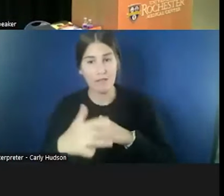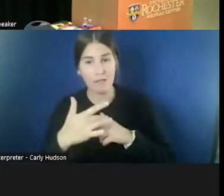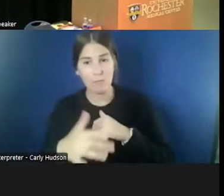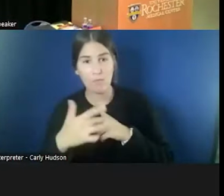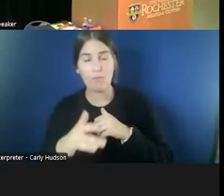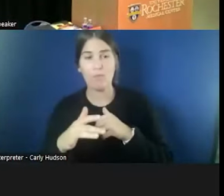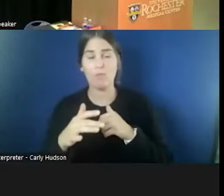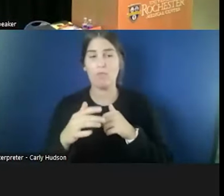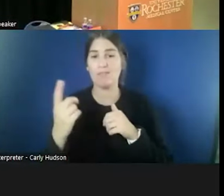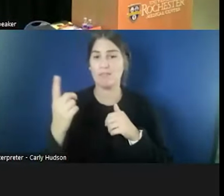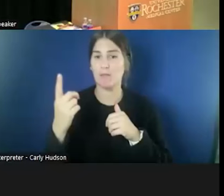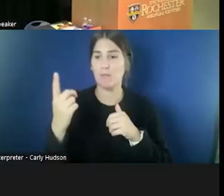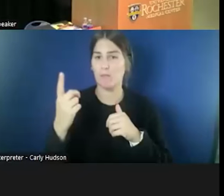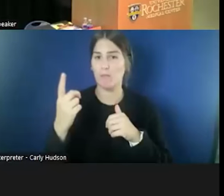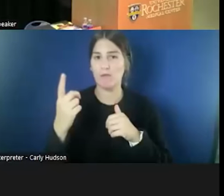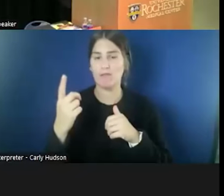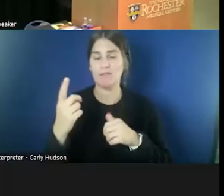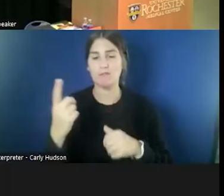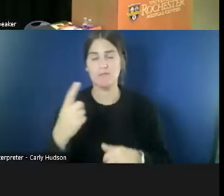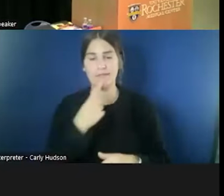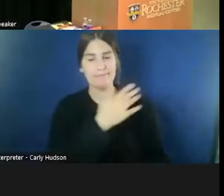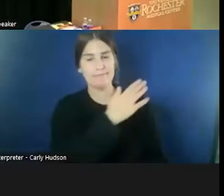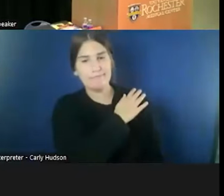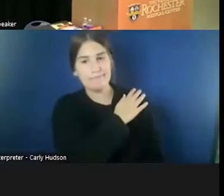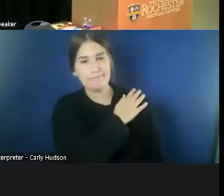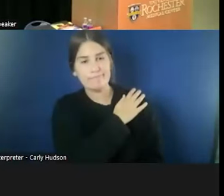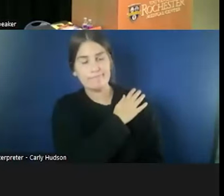and someone to put their hand on my shoulder and say you know what I'm going to help you get